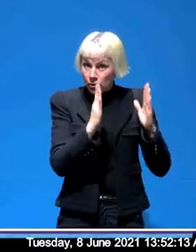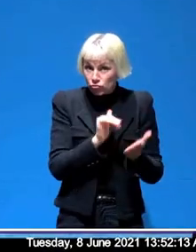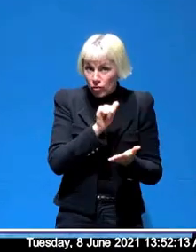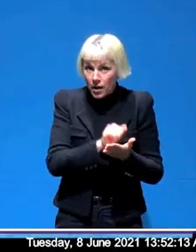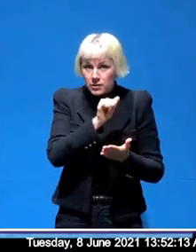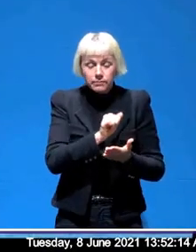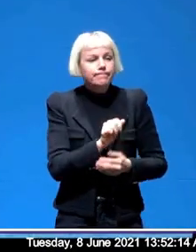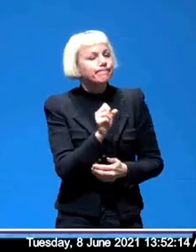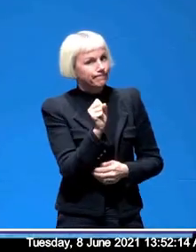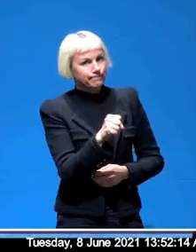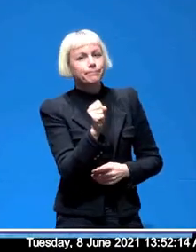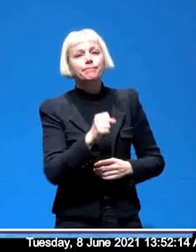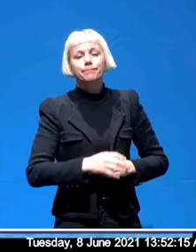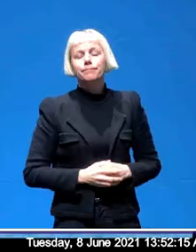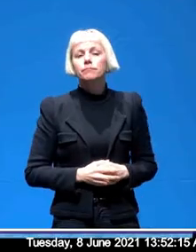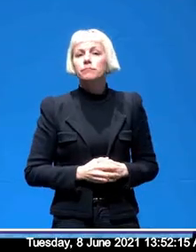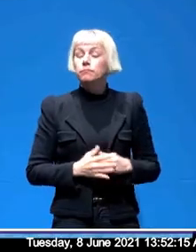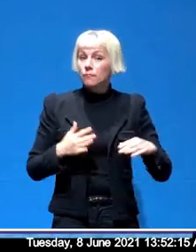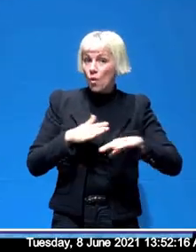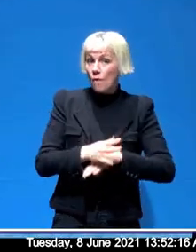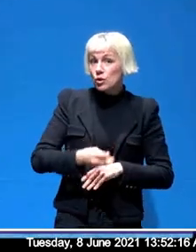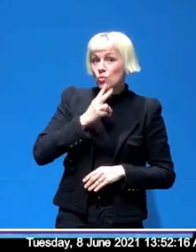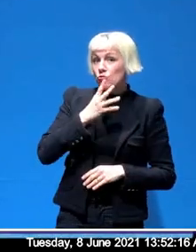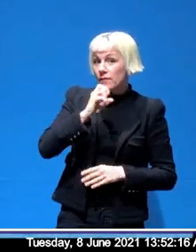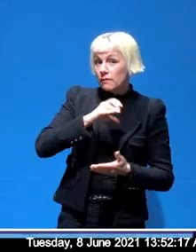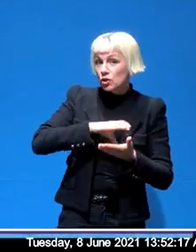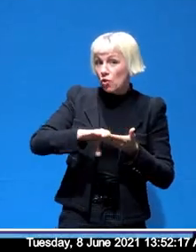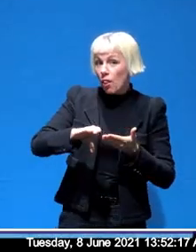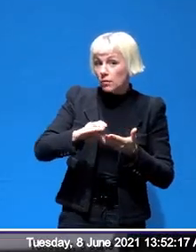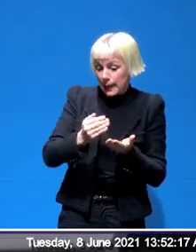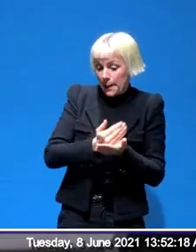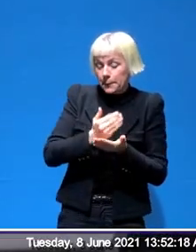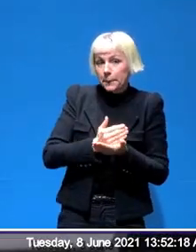It was about just over $250 on the premises; is that right? Yes, there probably would have been a bit more than that.